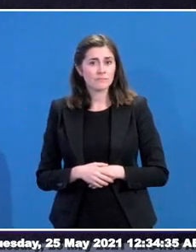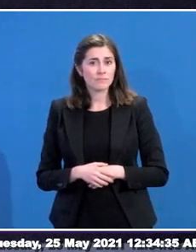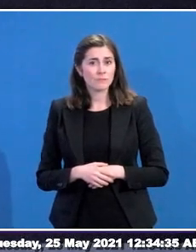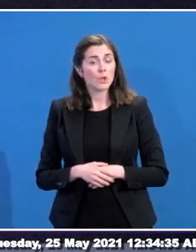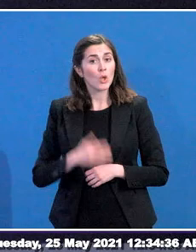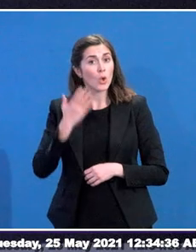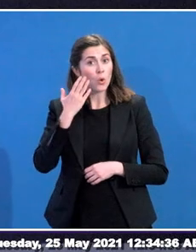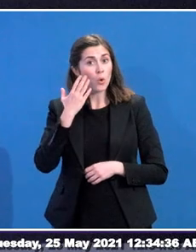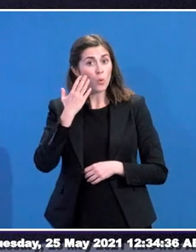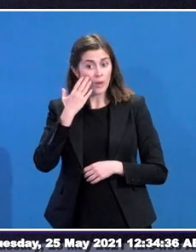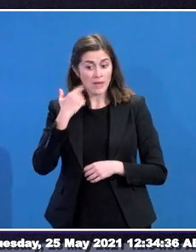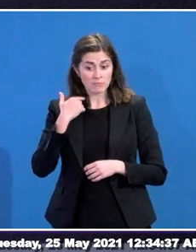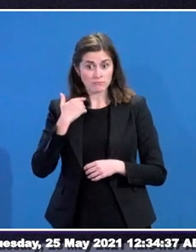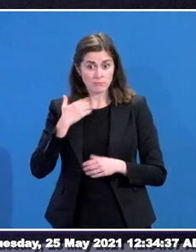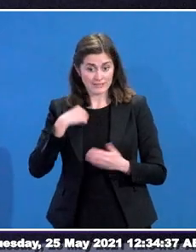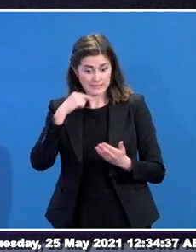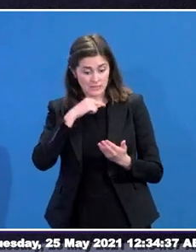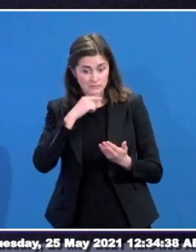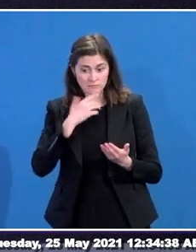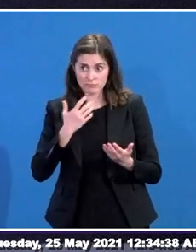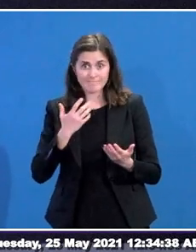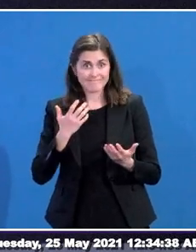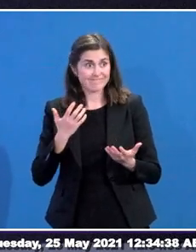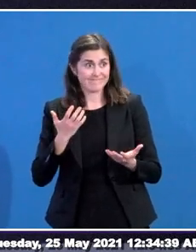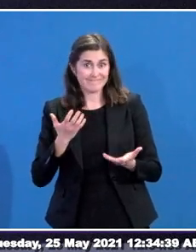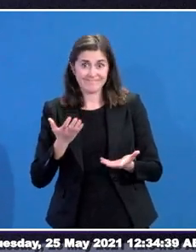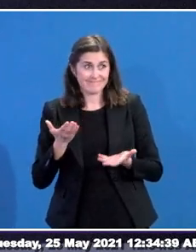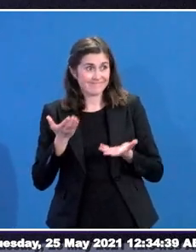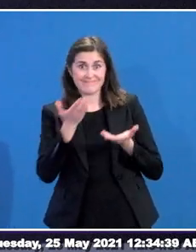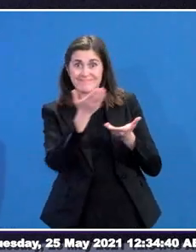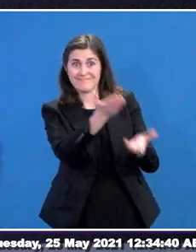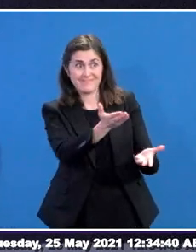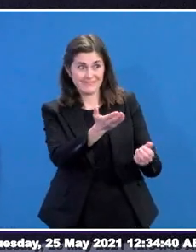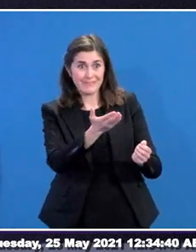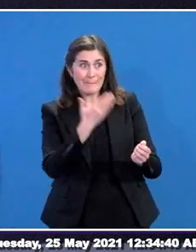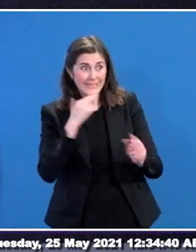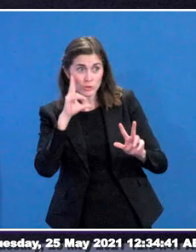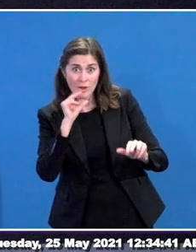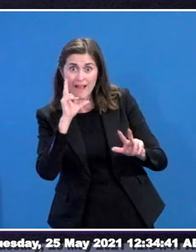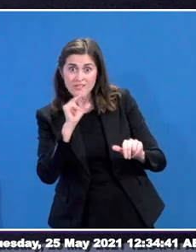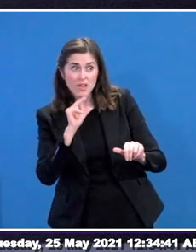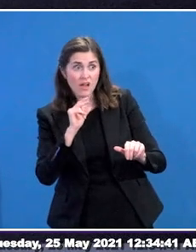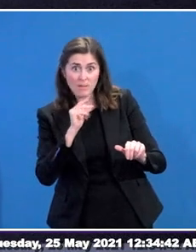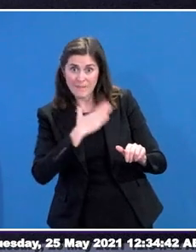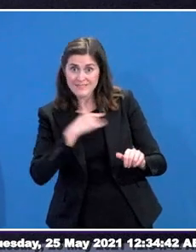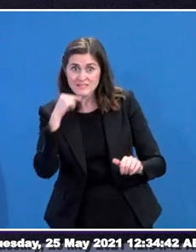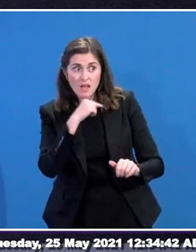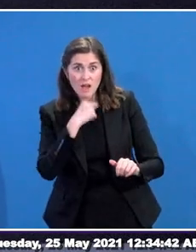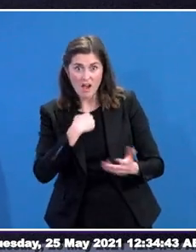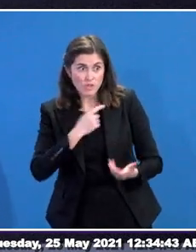support, you know, support providers, we were trusting them with his life.